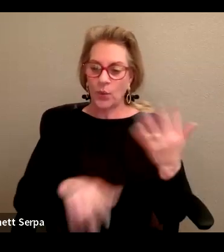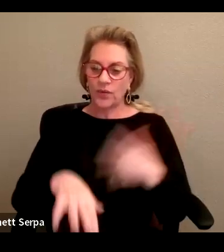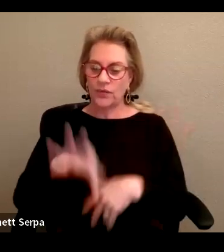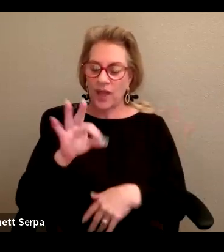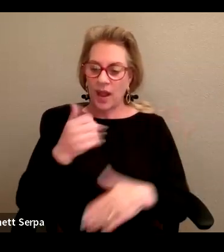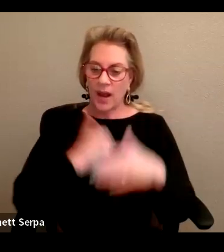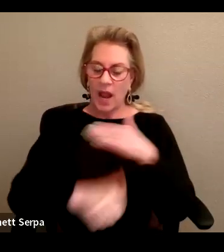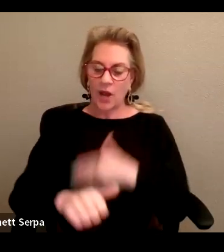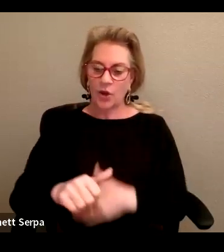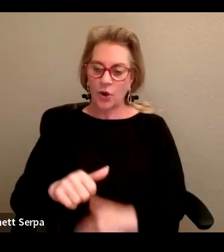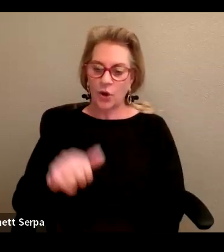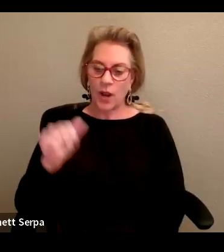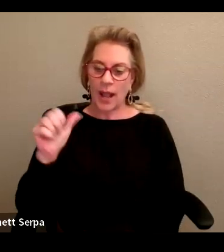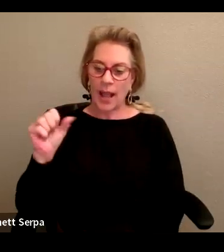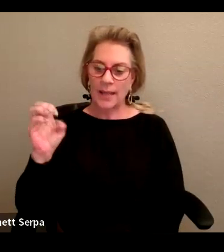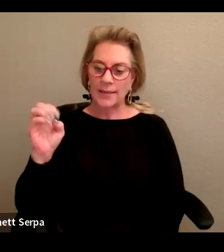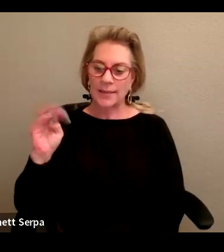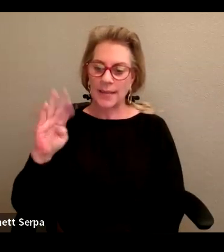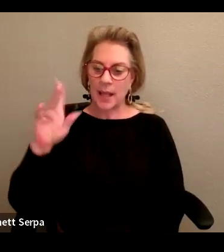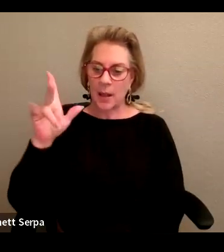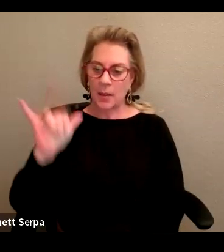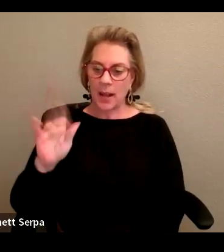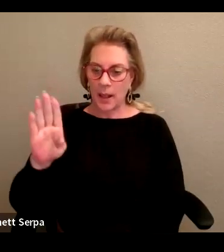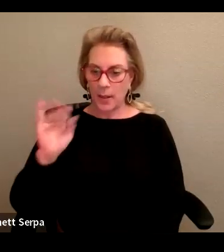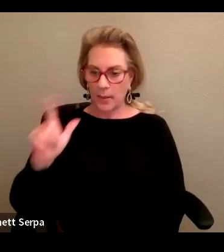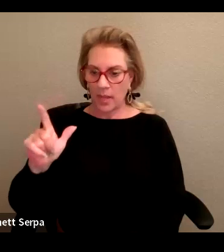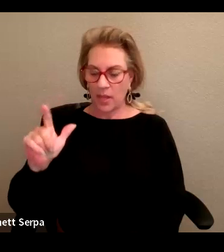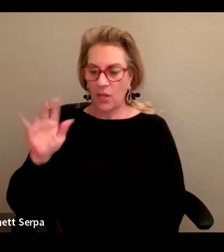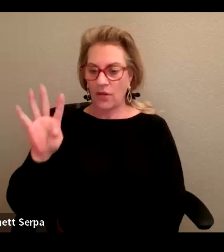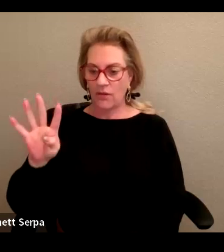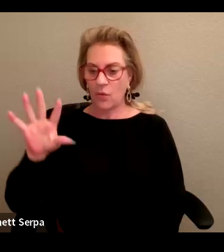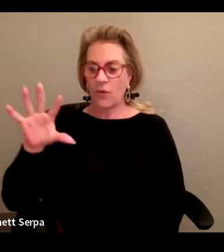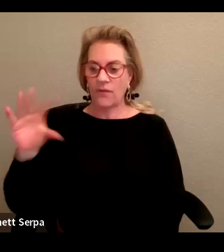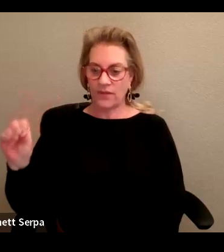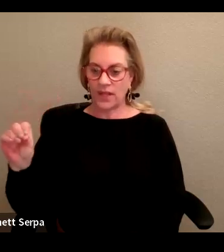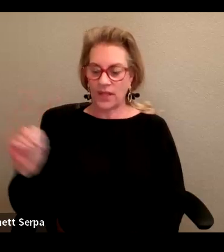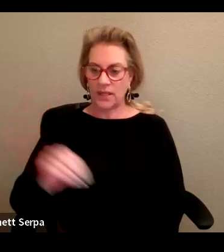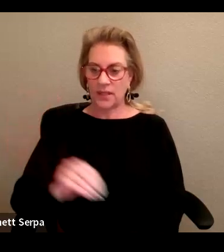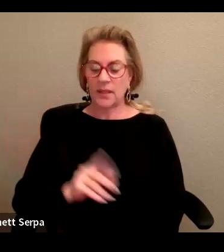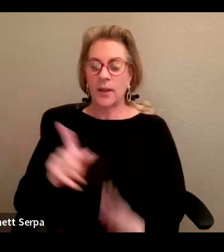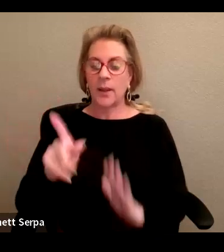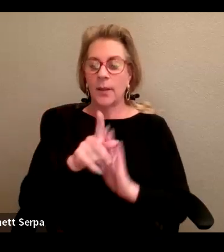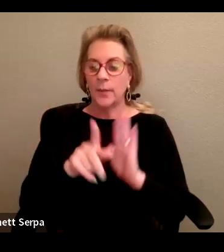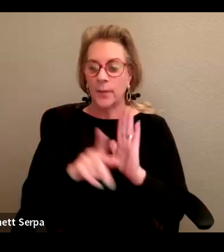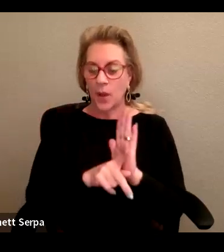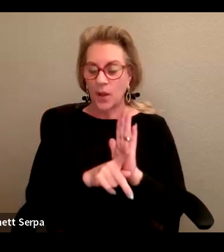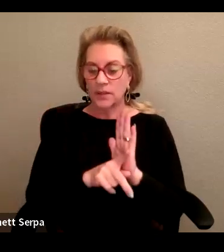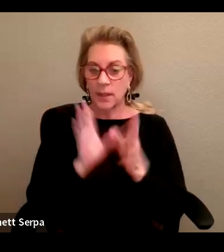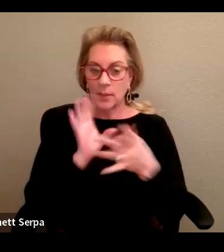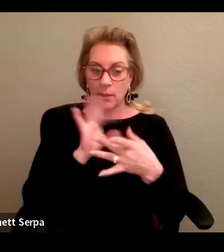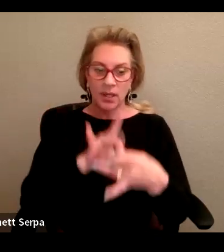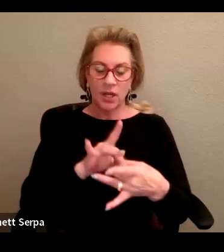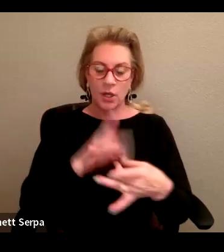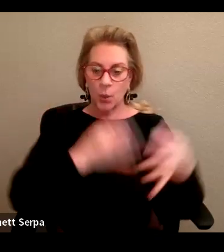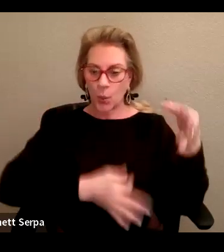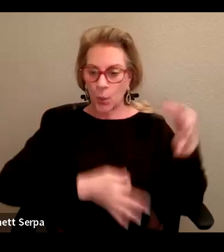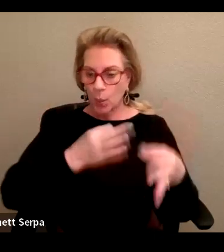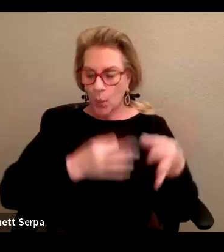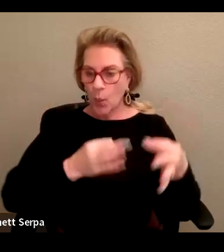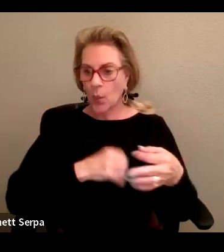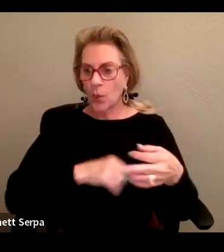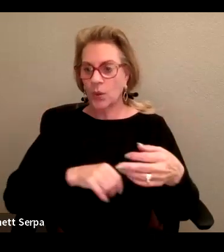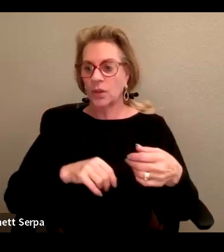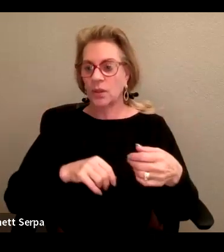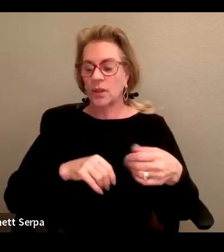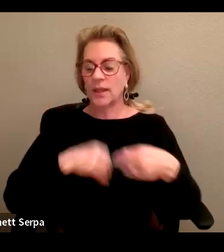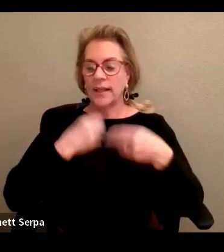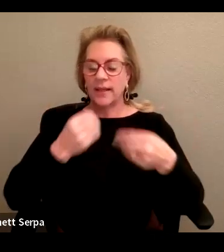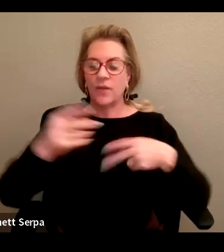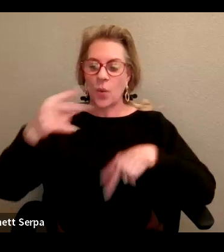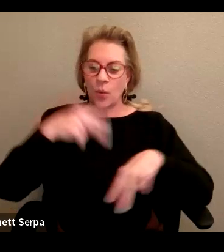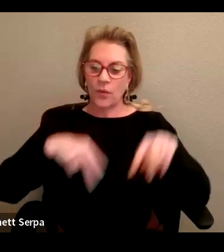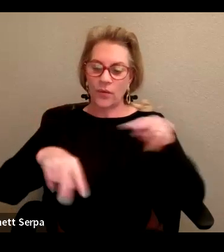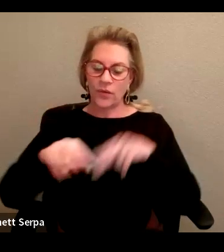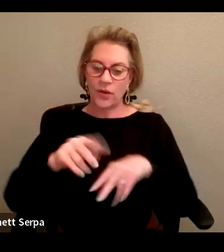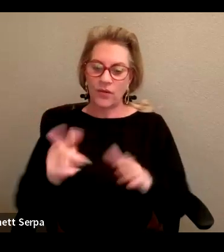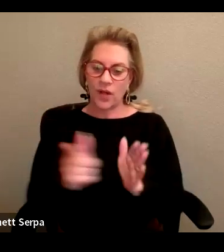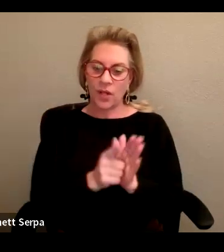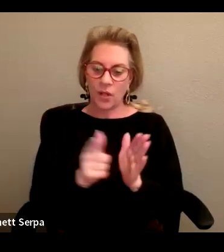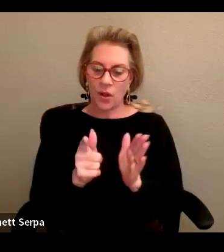450 the policies pertain to cour houses um provide an overview of laws governing